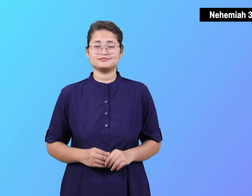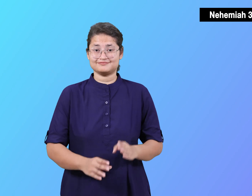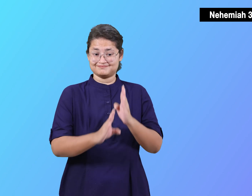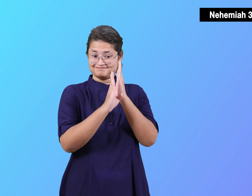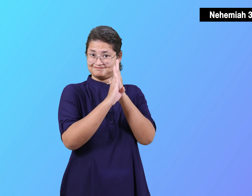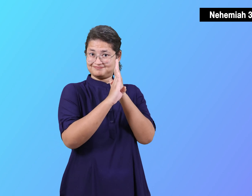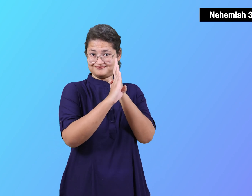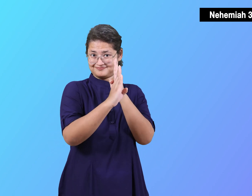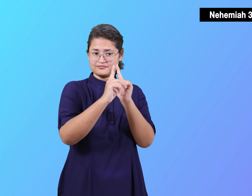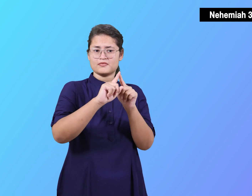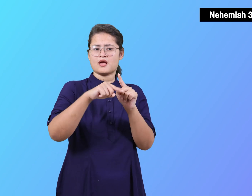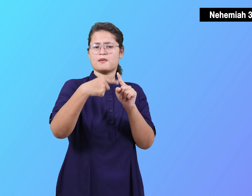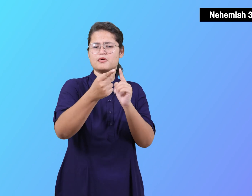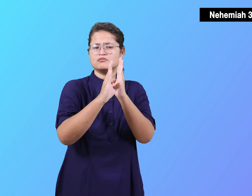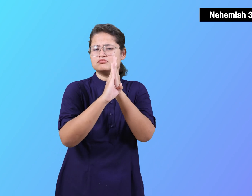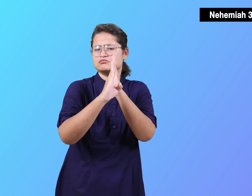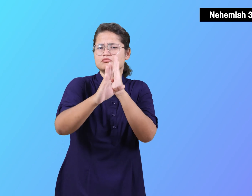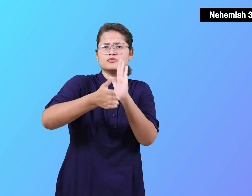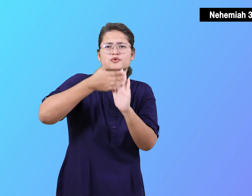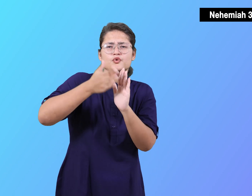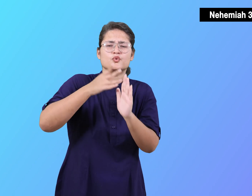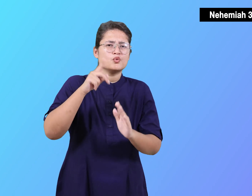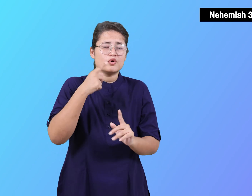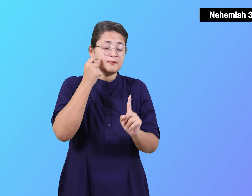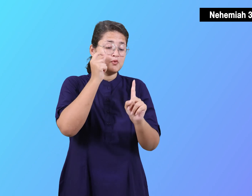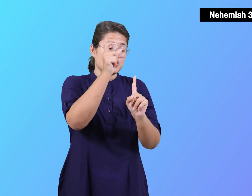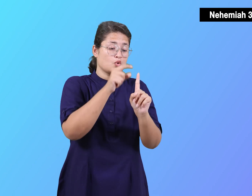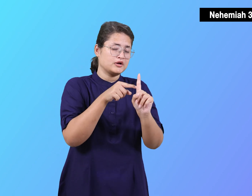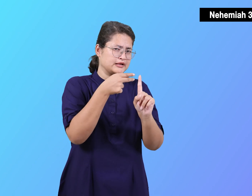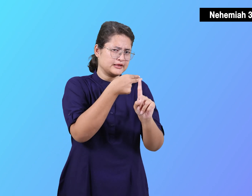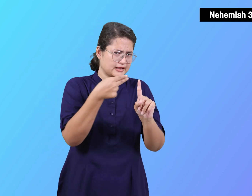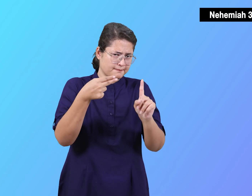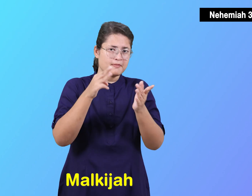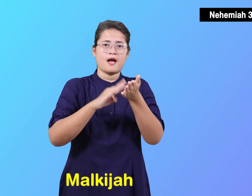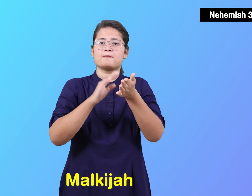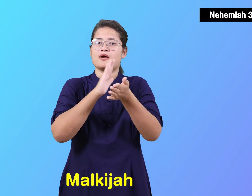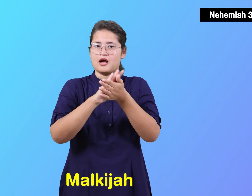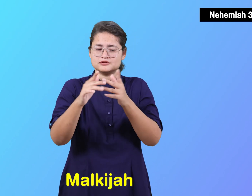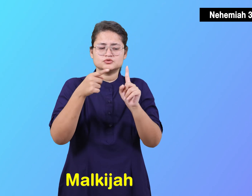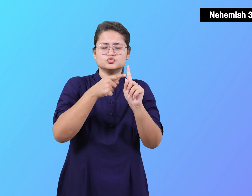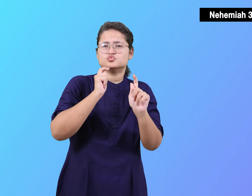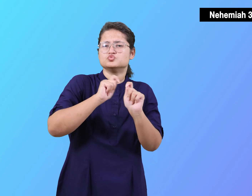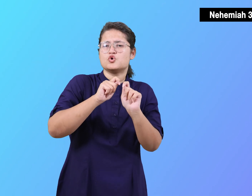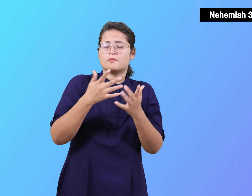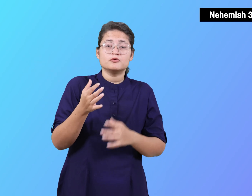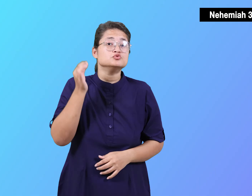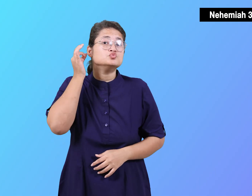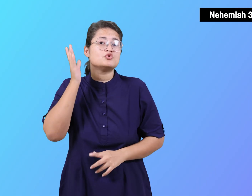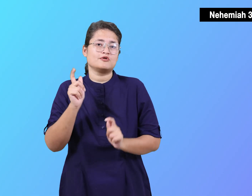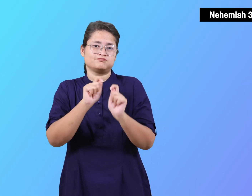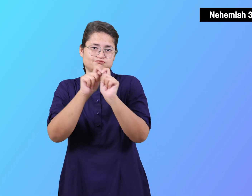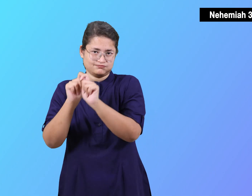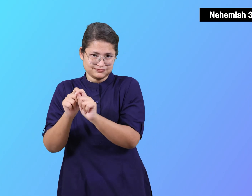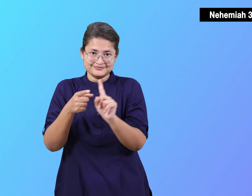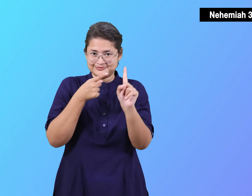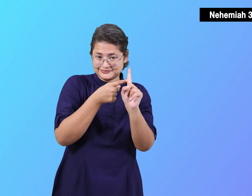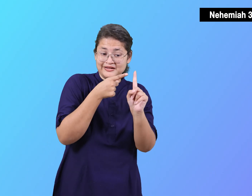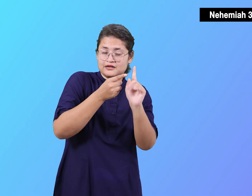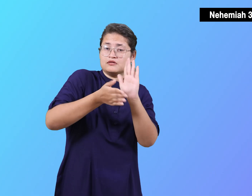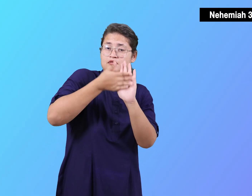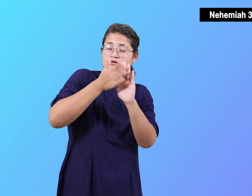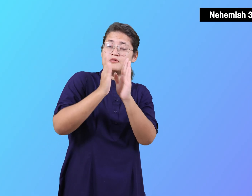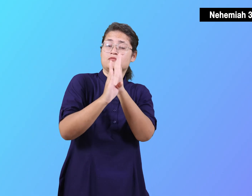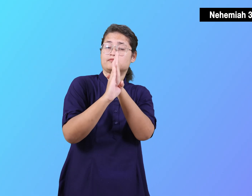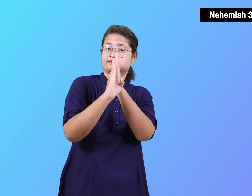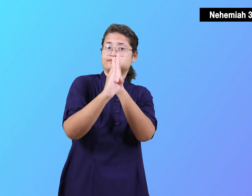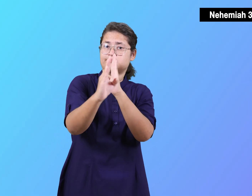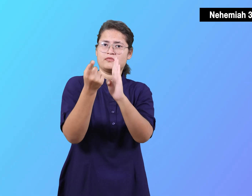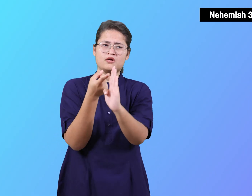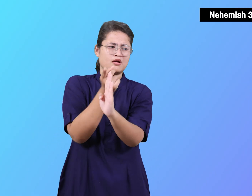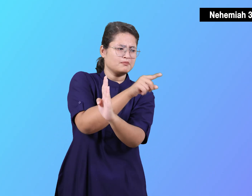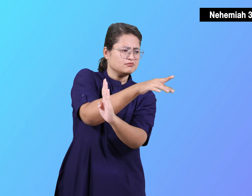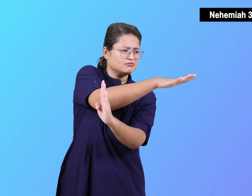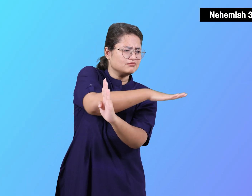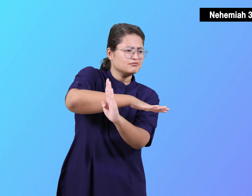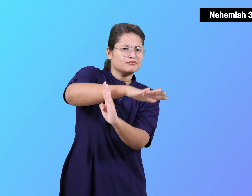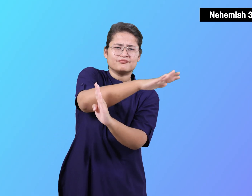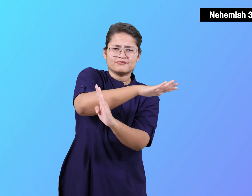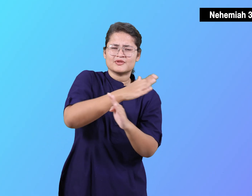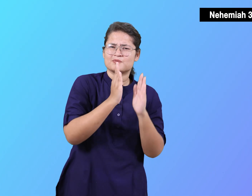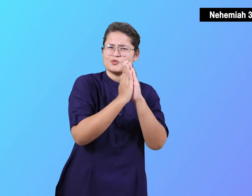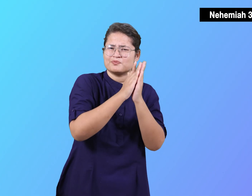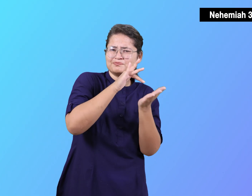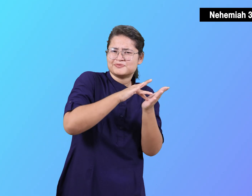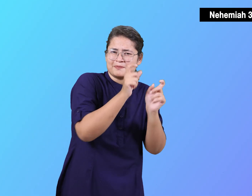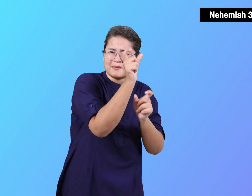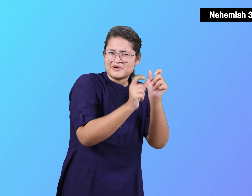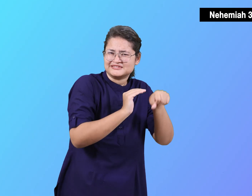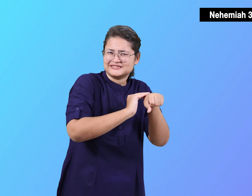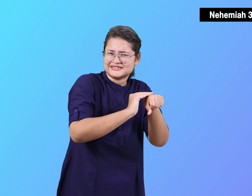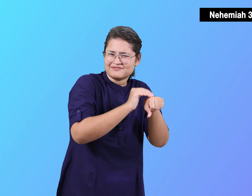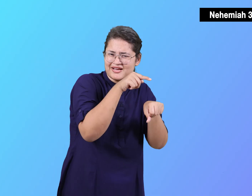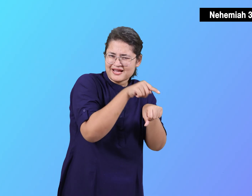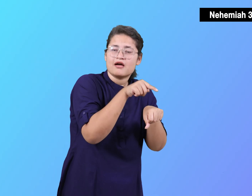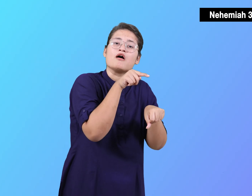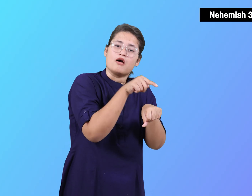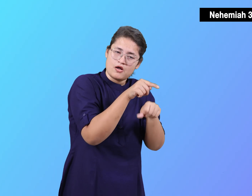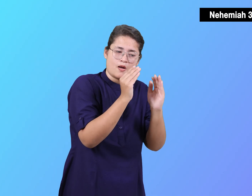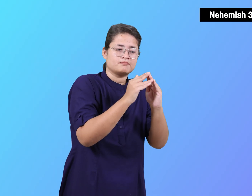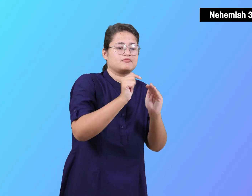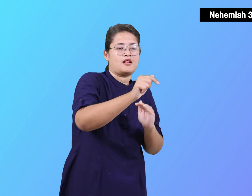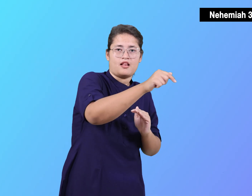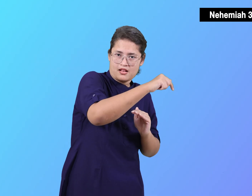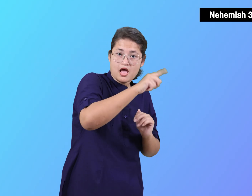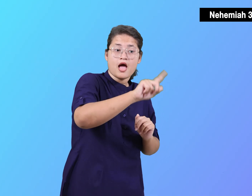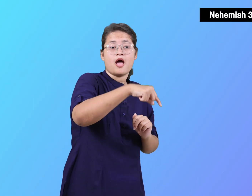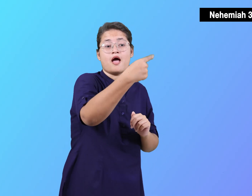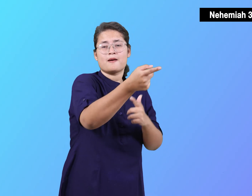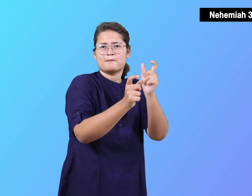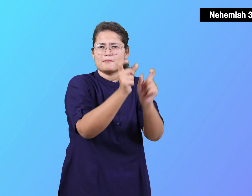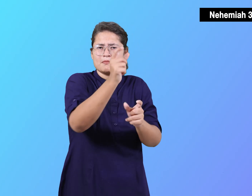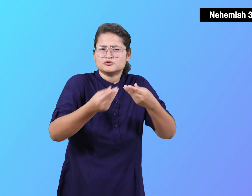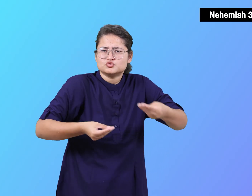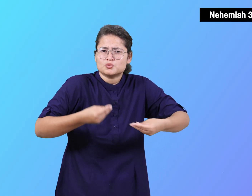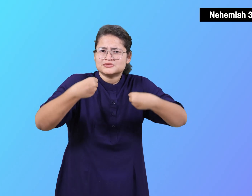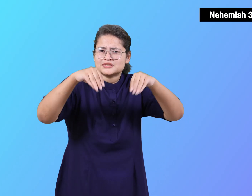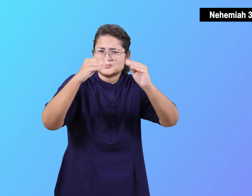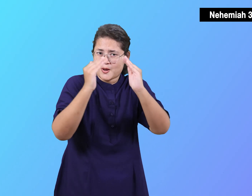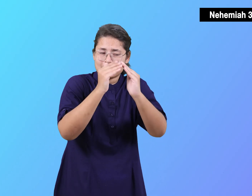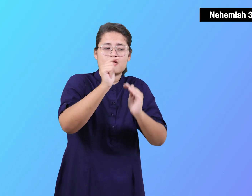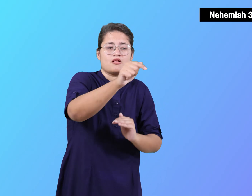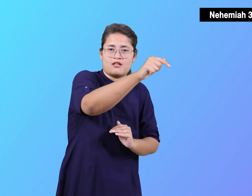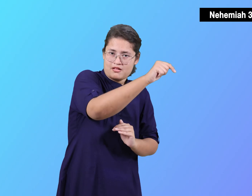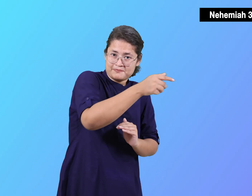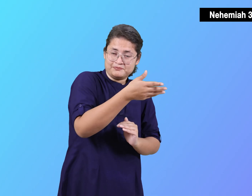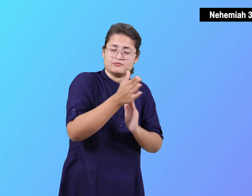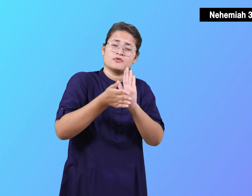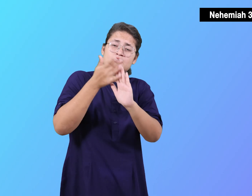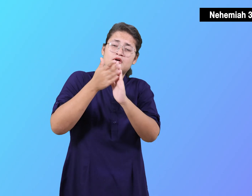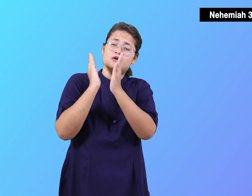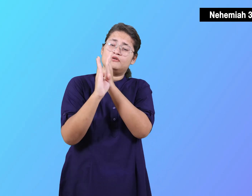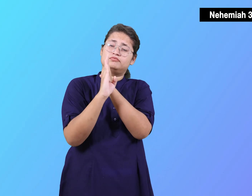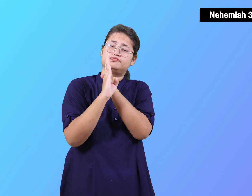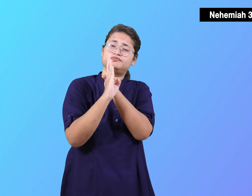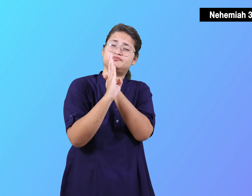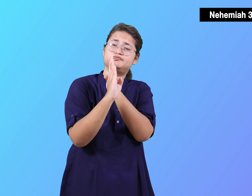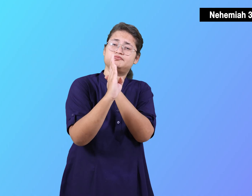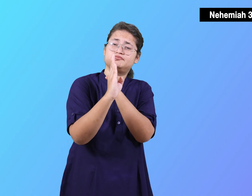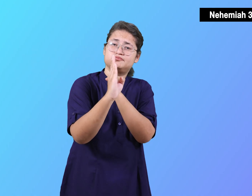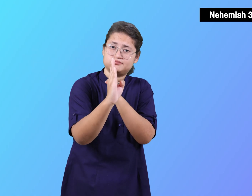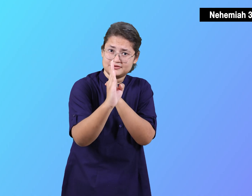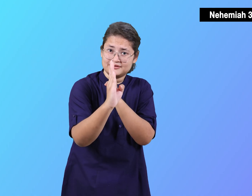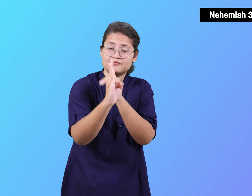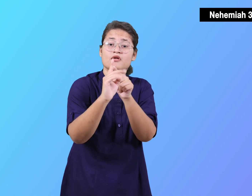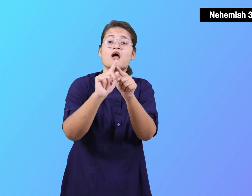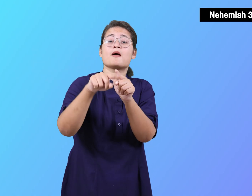Malkijah repaired the next section of wall all the way to the houses of the Temple servants and the merchants.